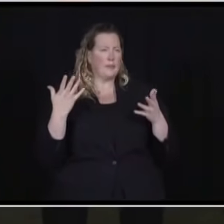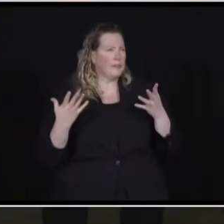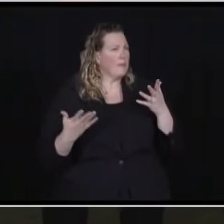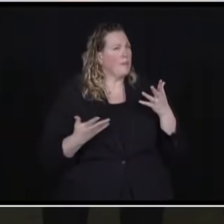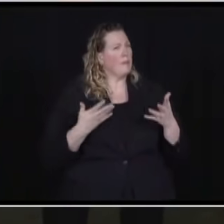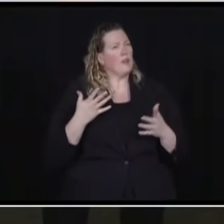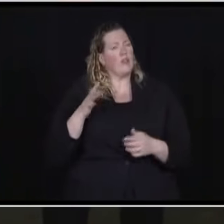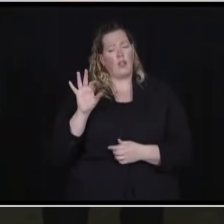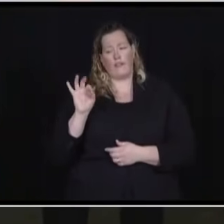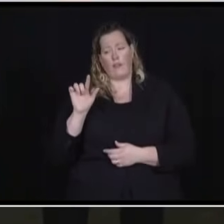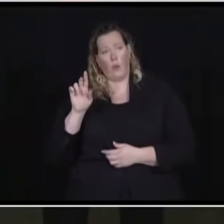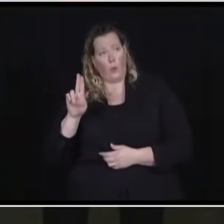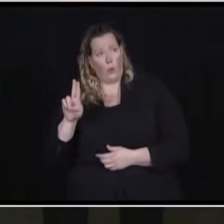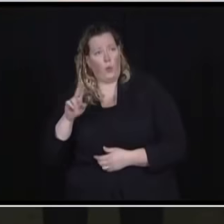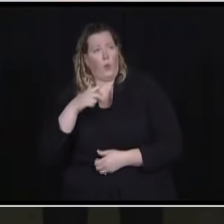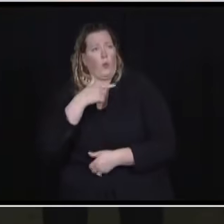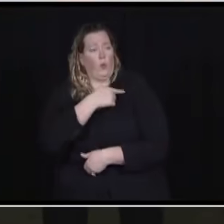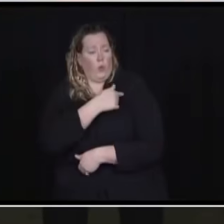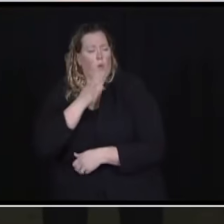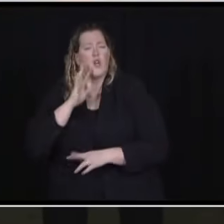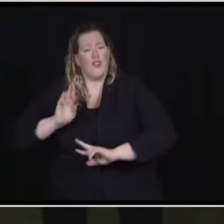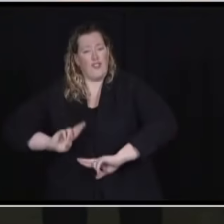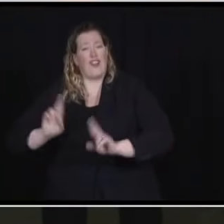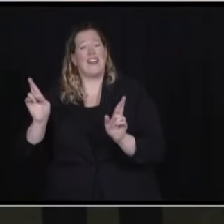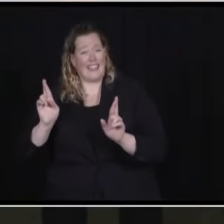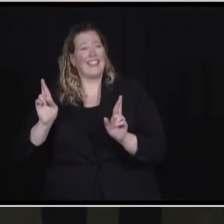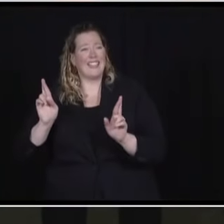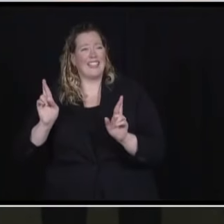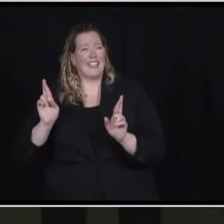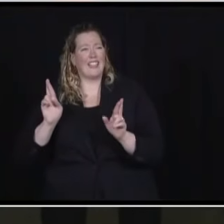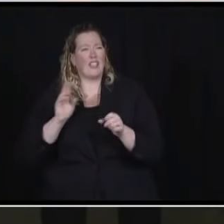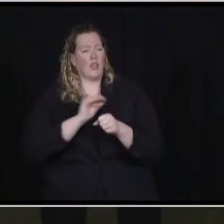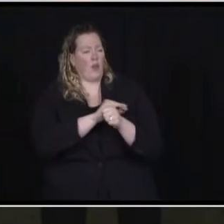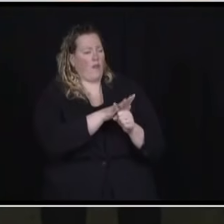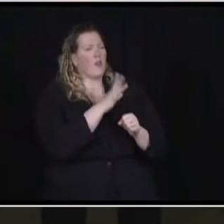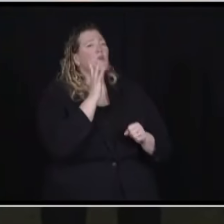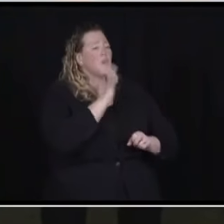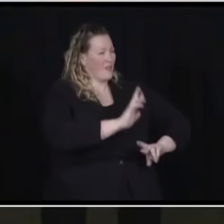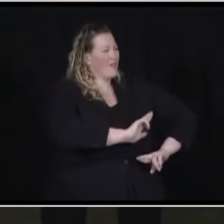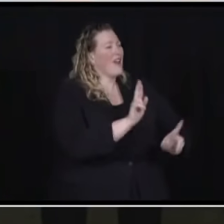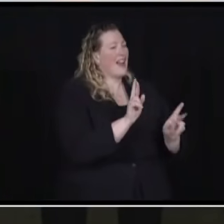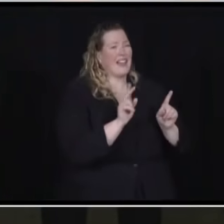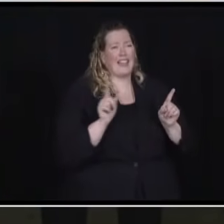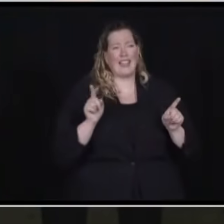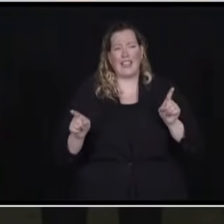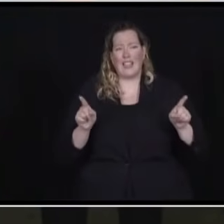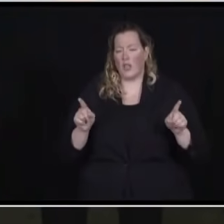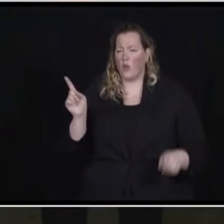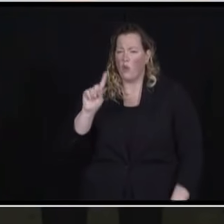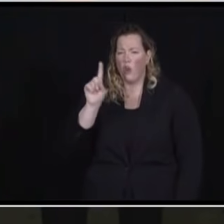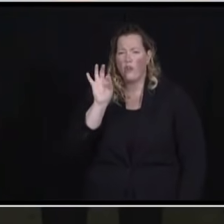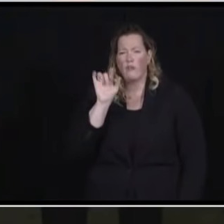and tie all that together in the coming days. Like I said so we are ready on 31 December I